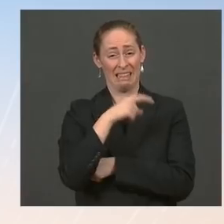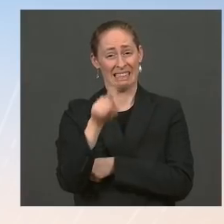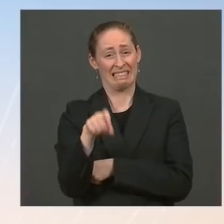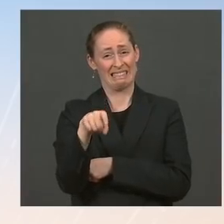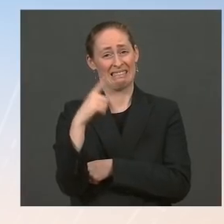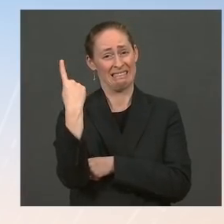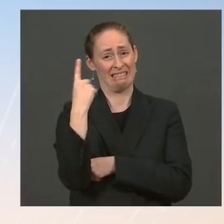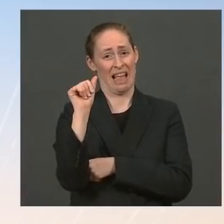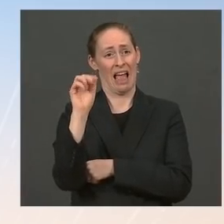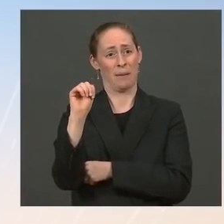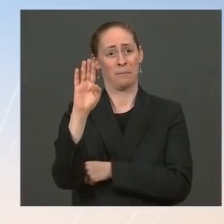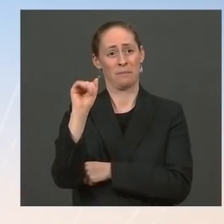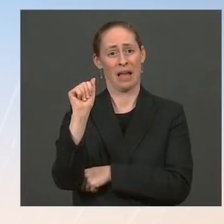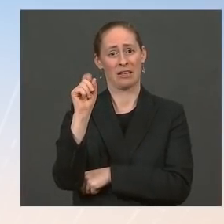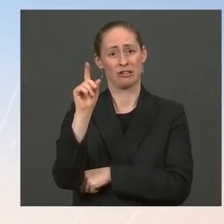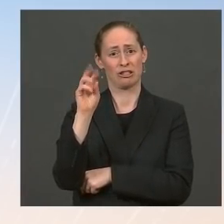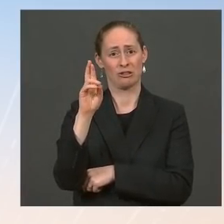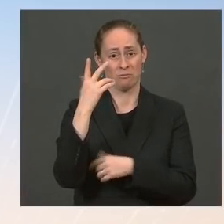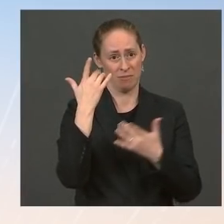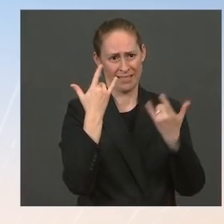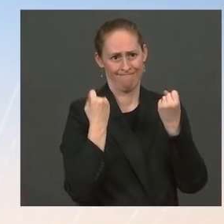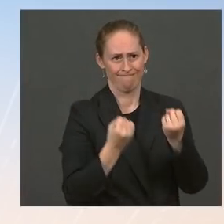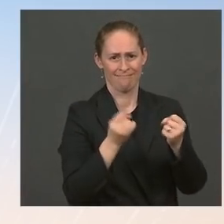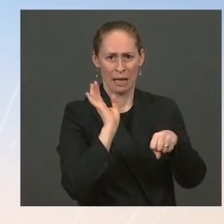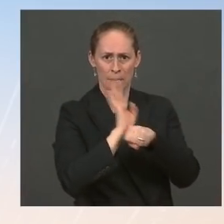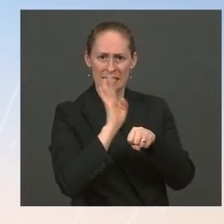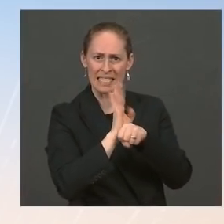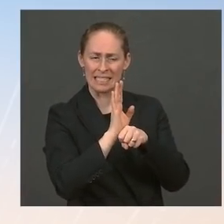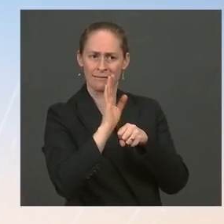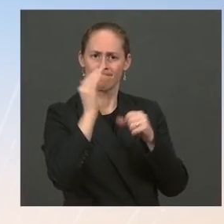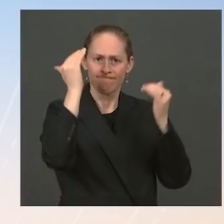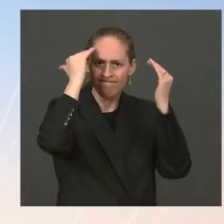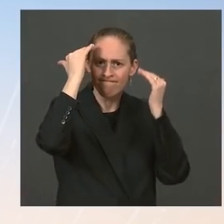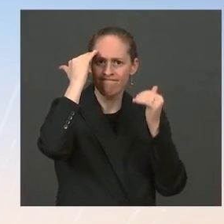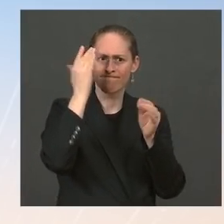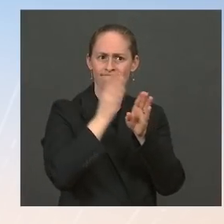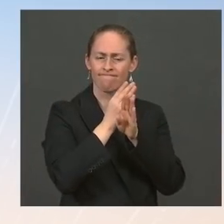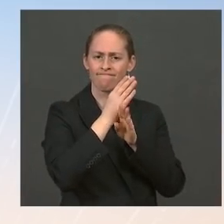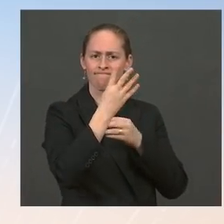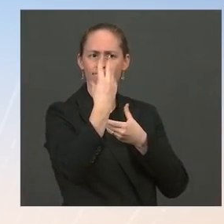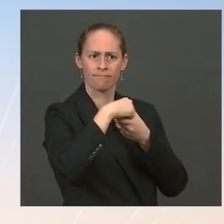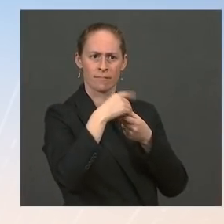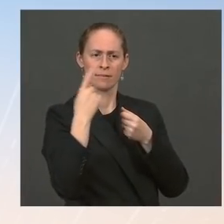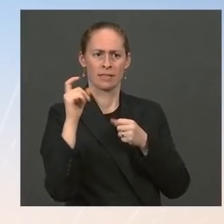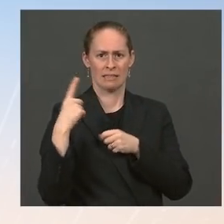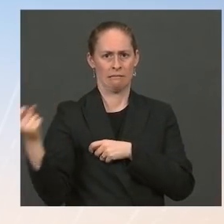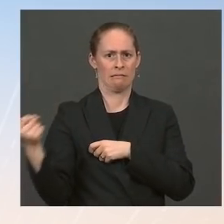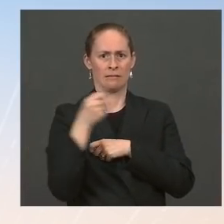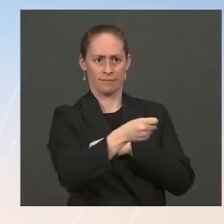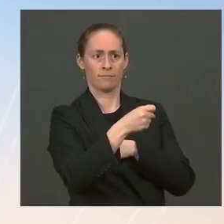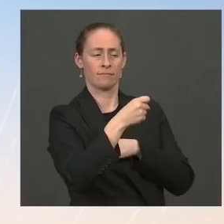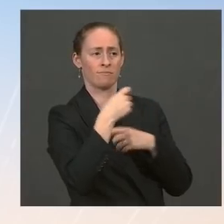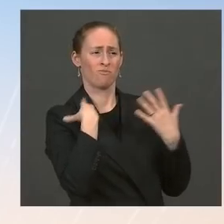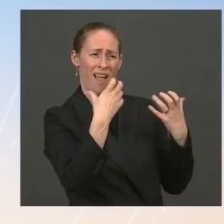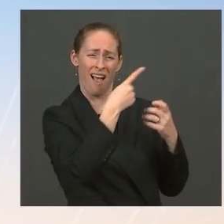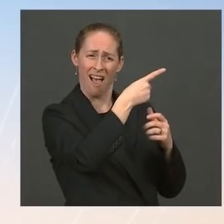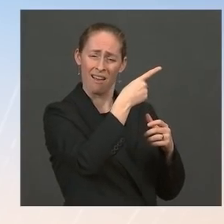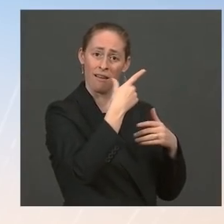engagement, and follow-up work to be done. So, we are certainly eager to see his nomination move forward. Go ahead. The Press: Can I ask you -- forgive me --